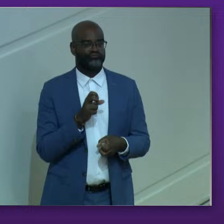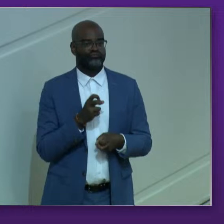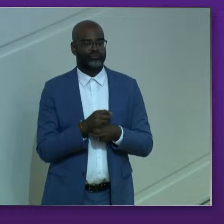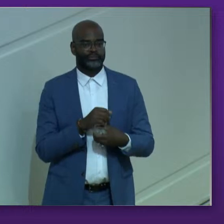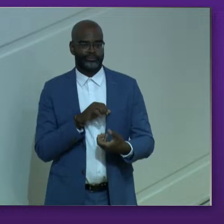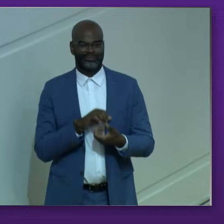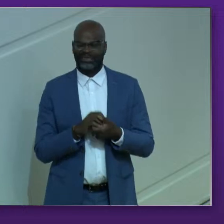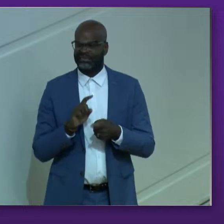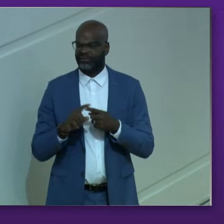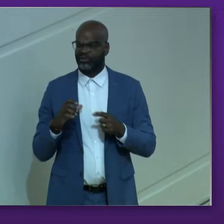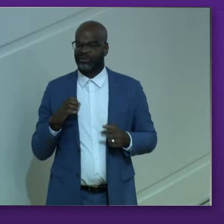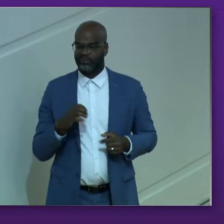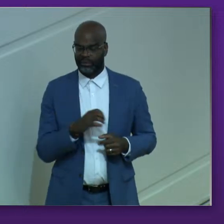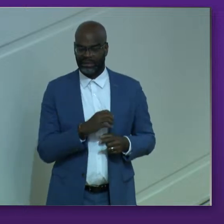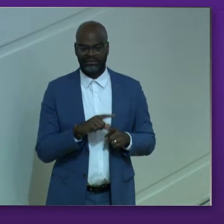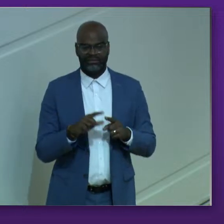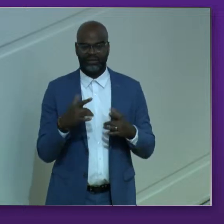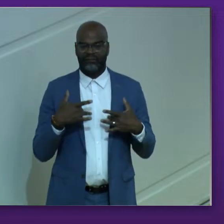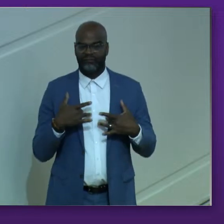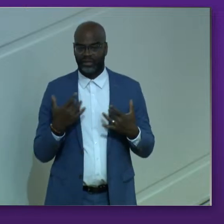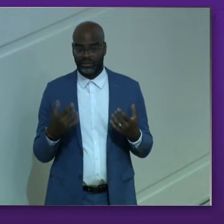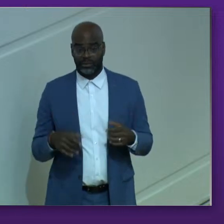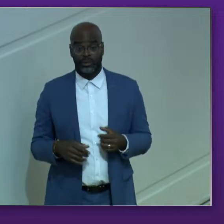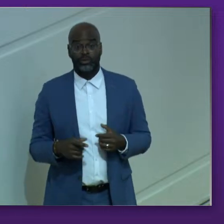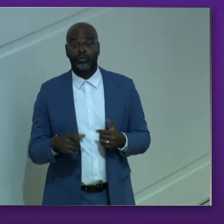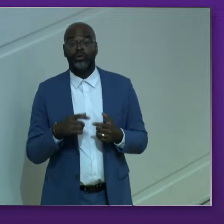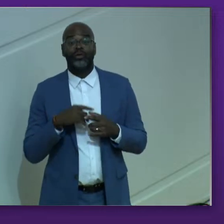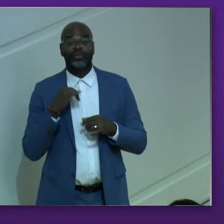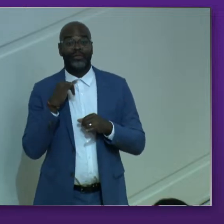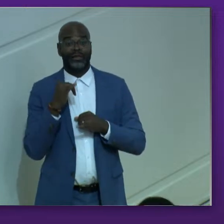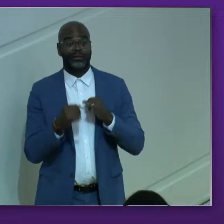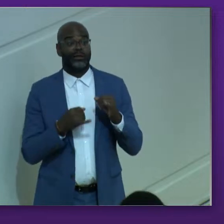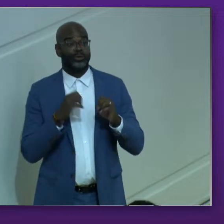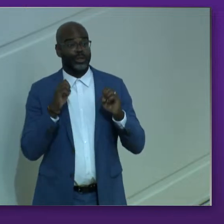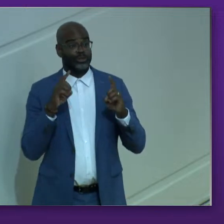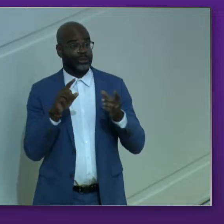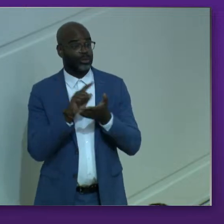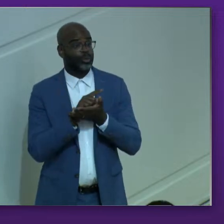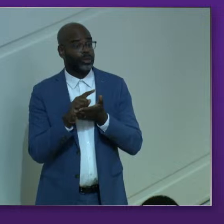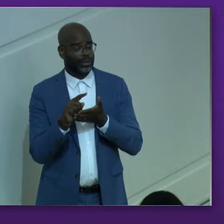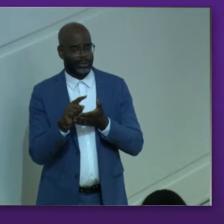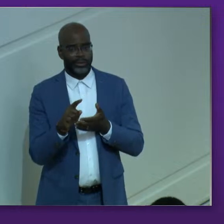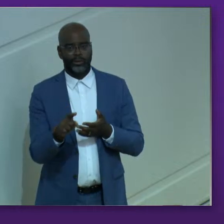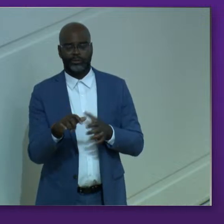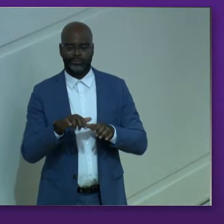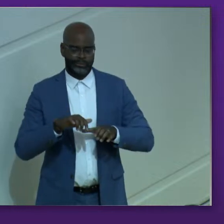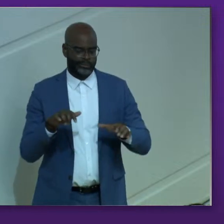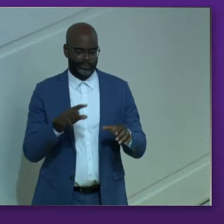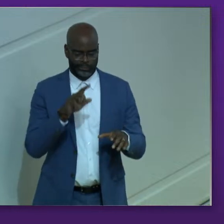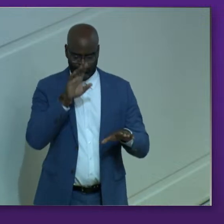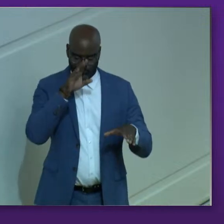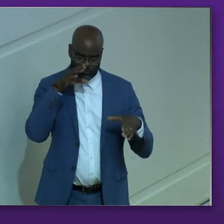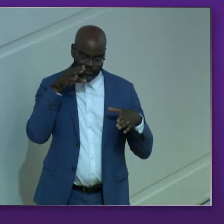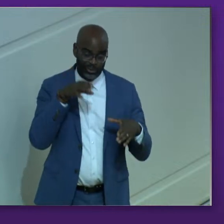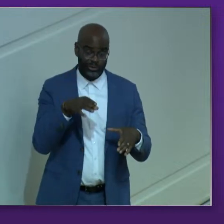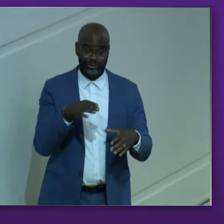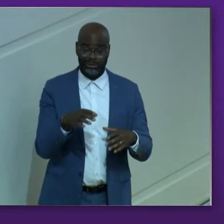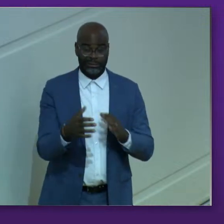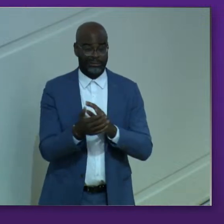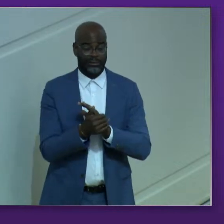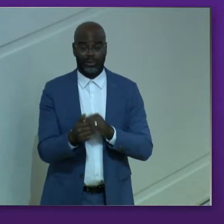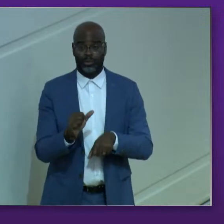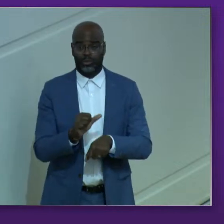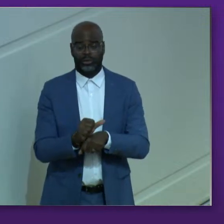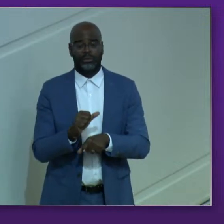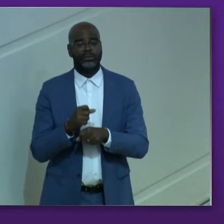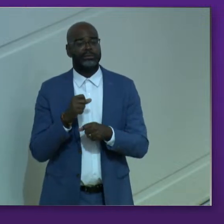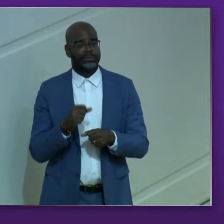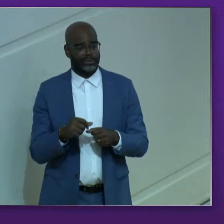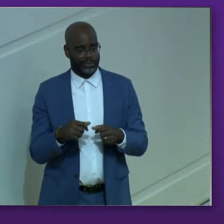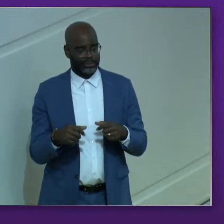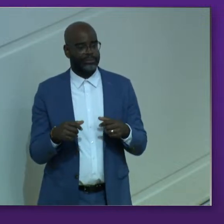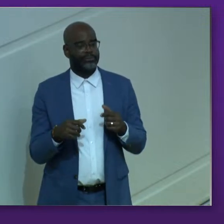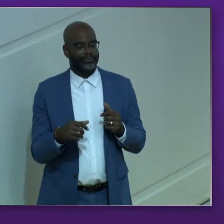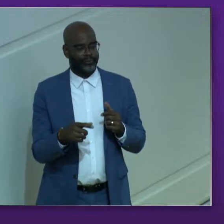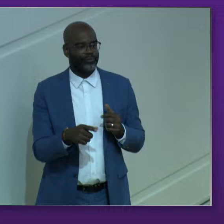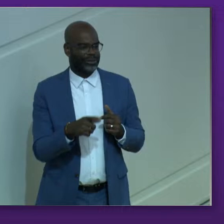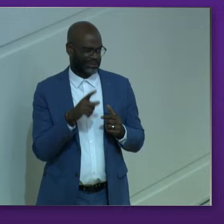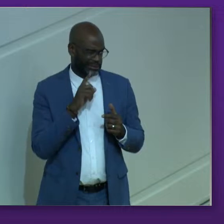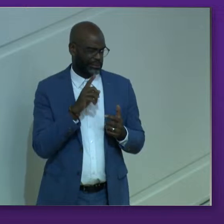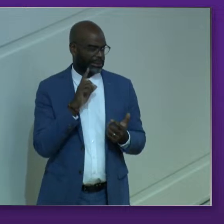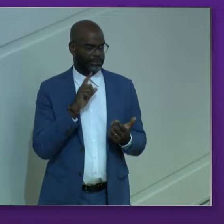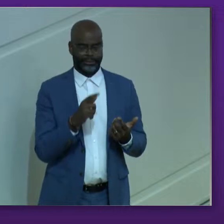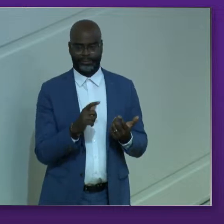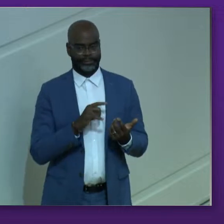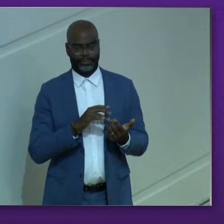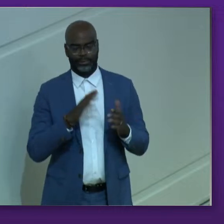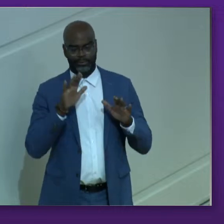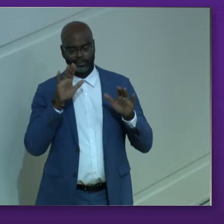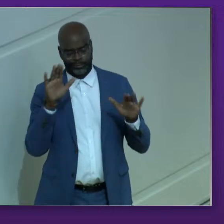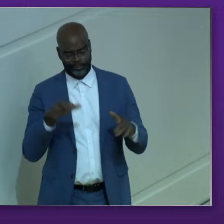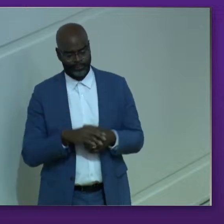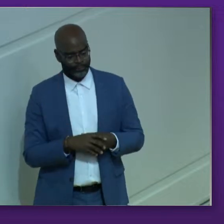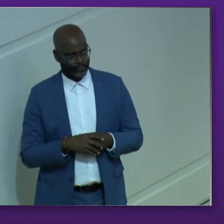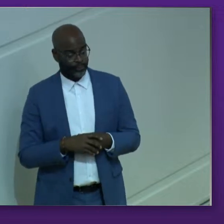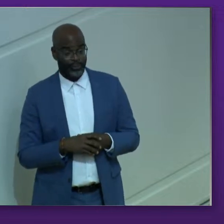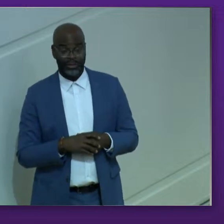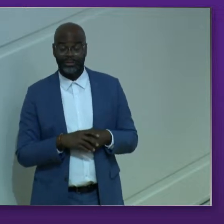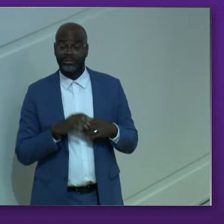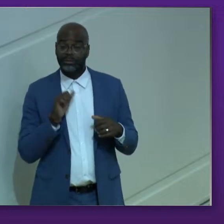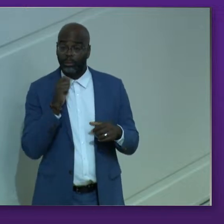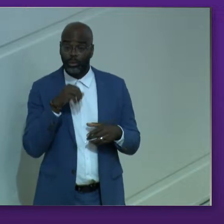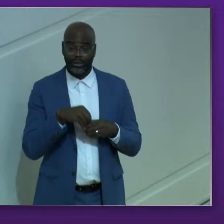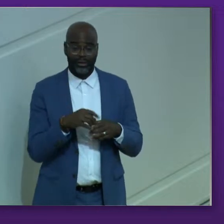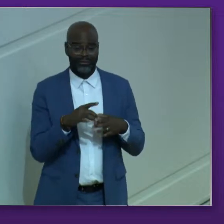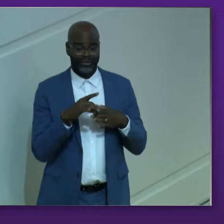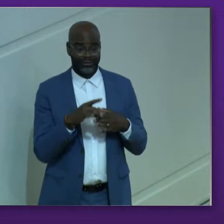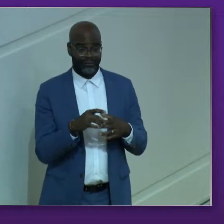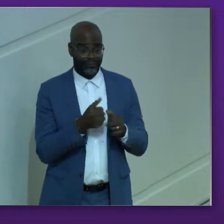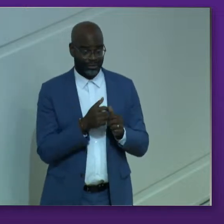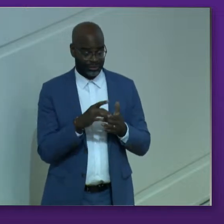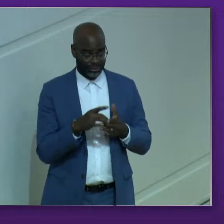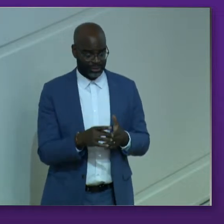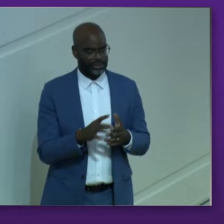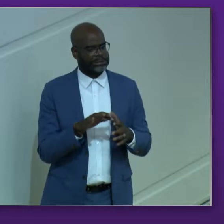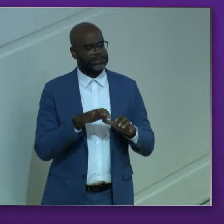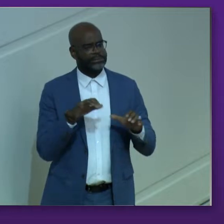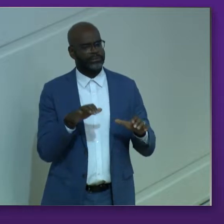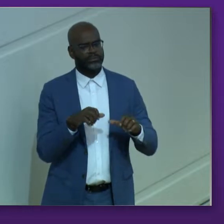CONTRIBUTOR COLLABORATOR IN